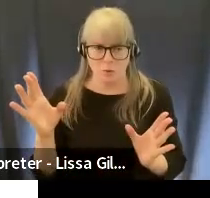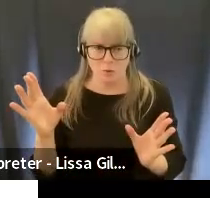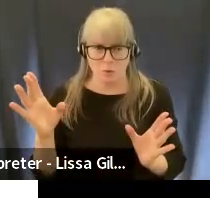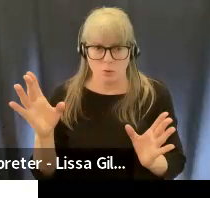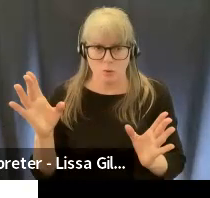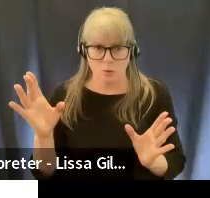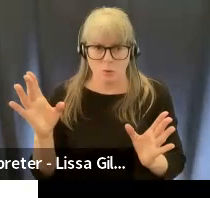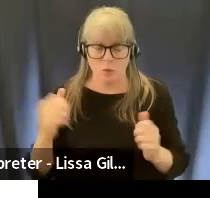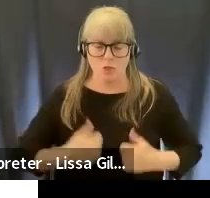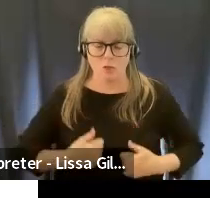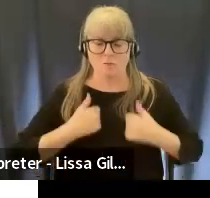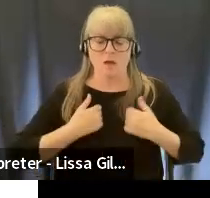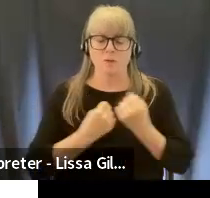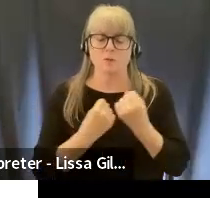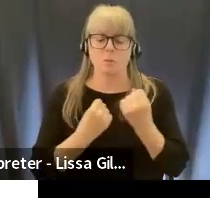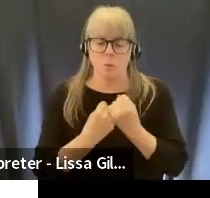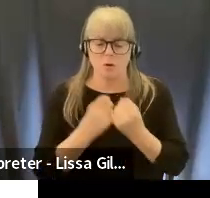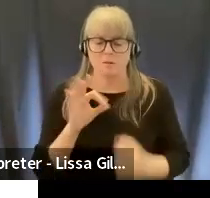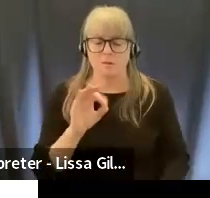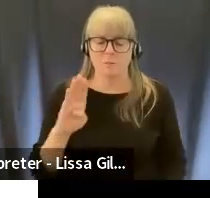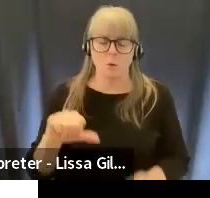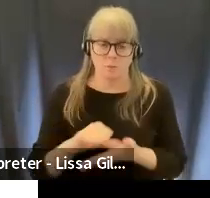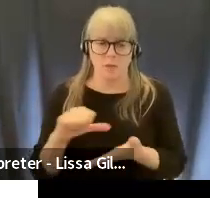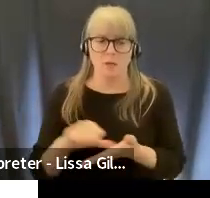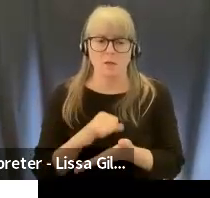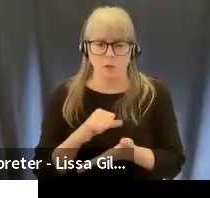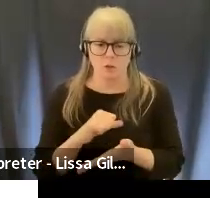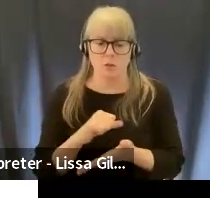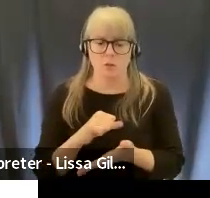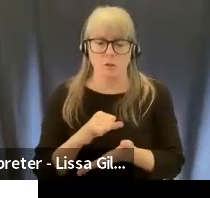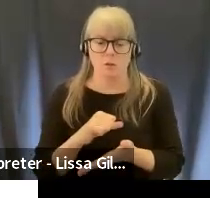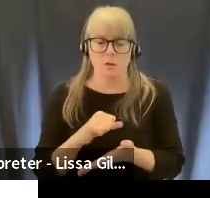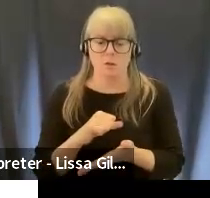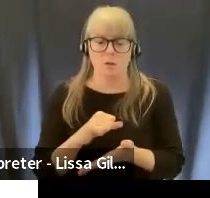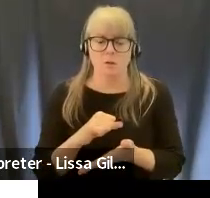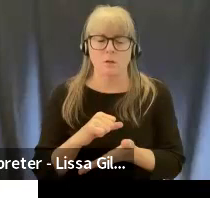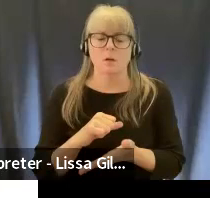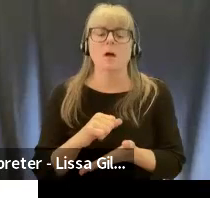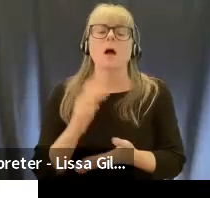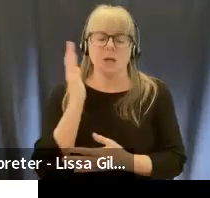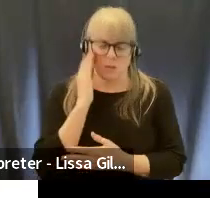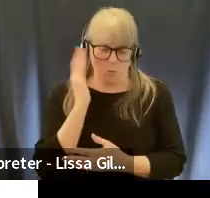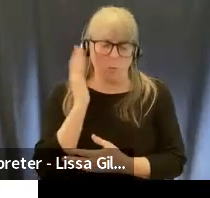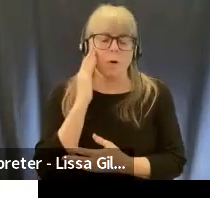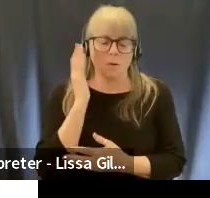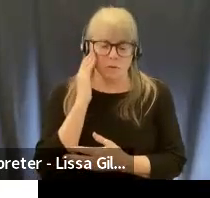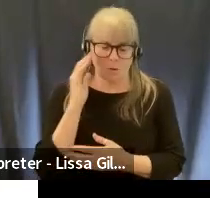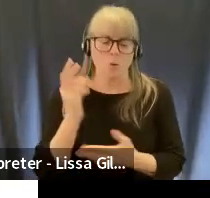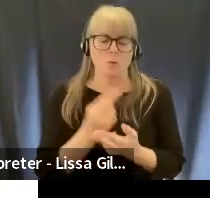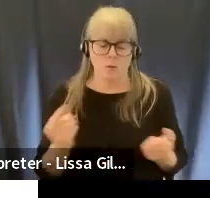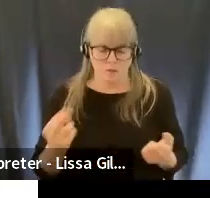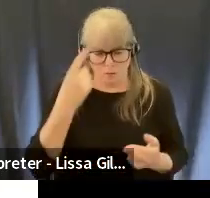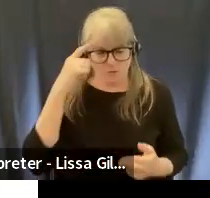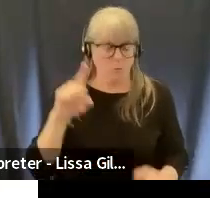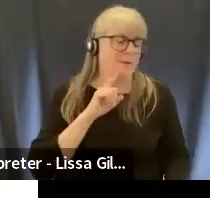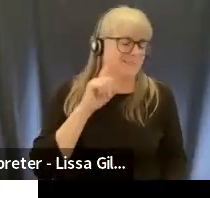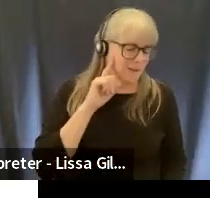Survivor, support. Facebook. Page, a well known resource page for our blind, deaf, blind part of hearing community.